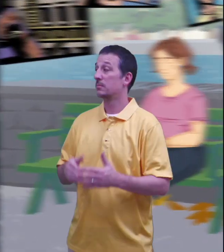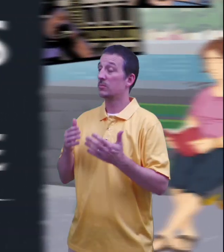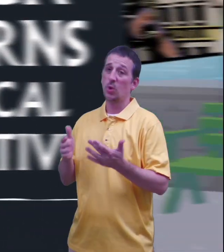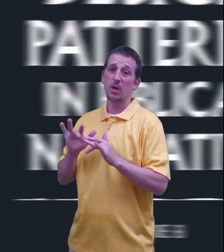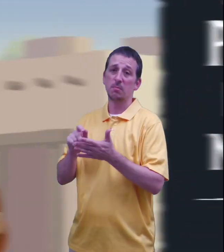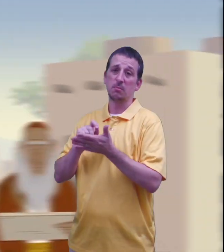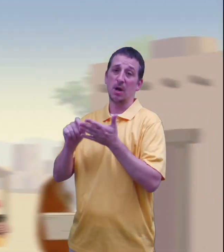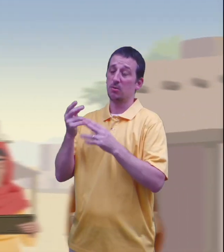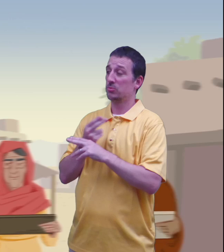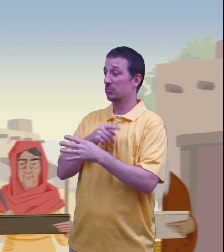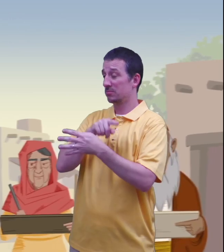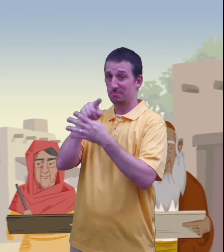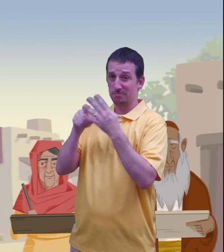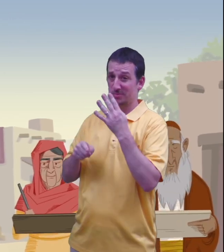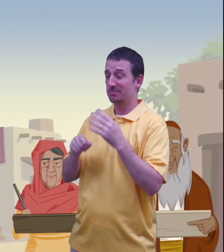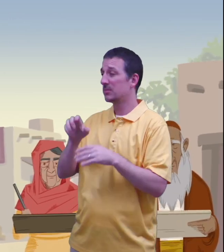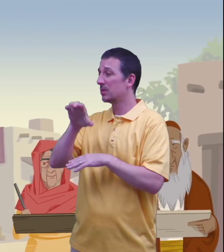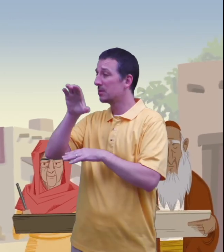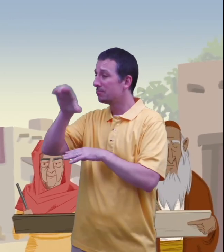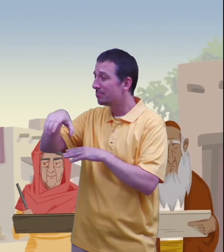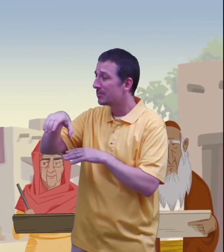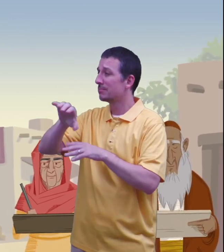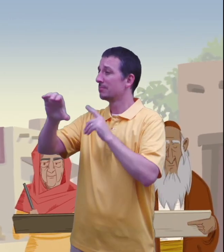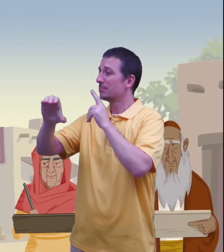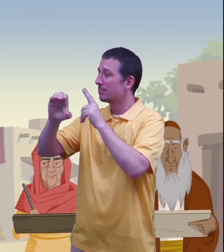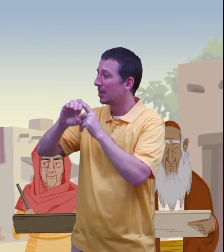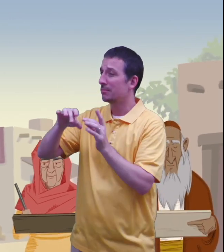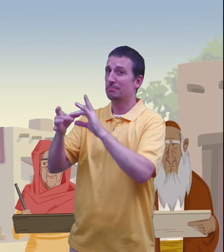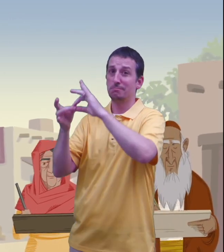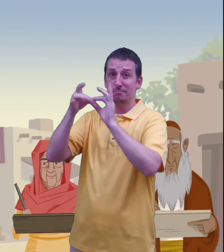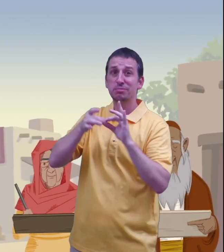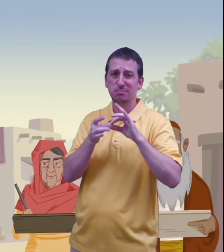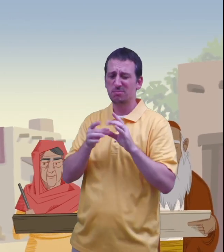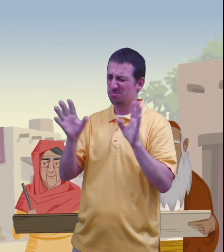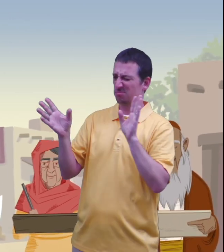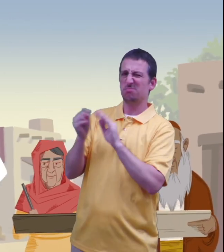Well, the biblical authors shaped all of these elements—character, setting, and plot—to